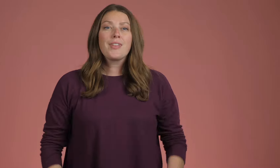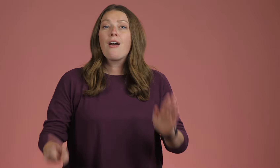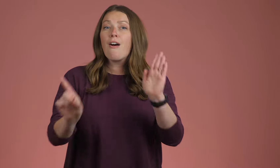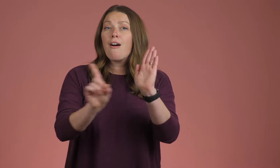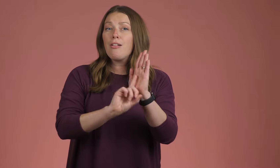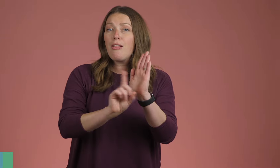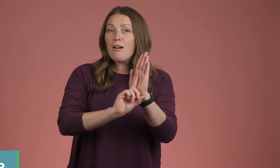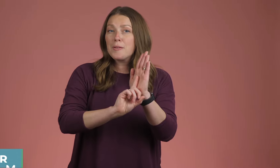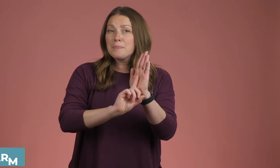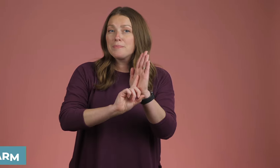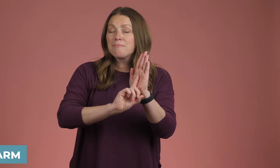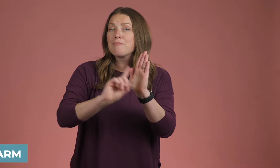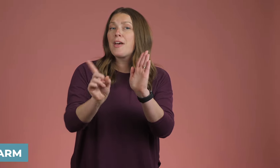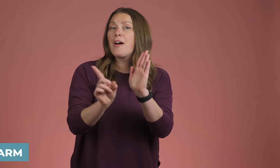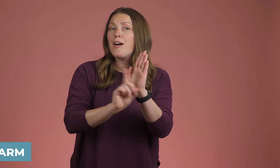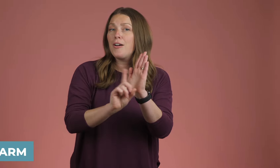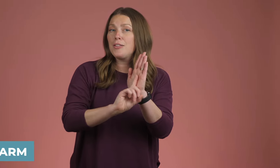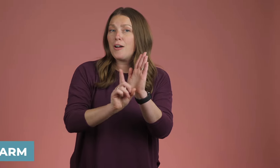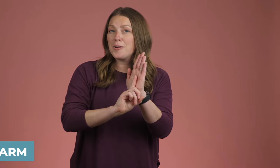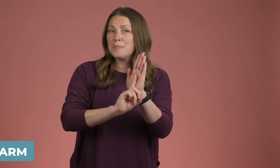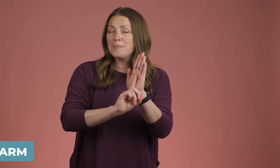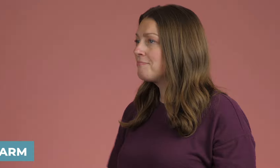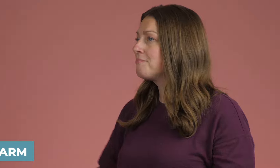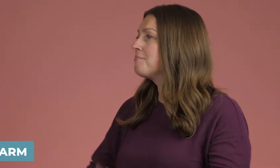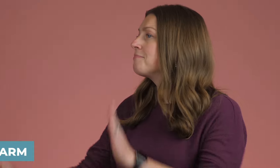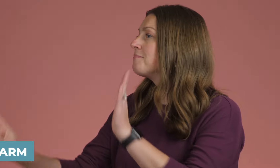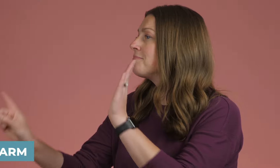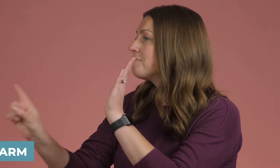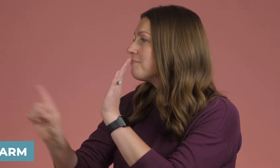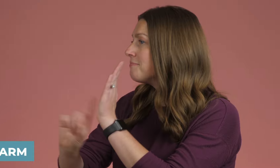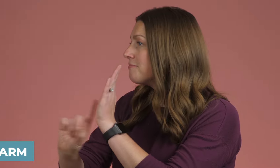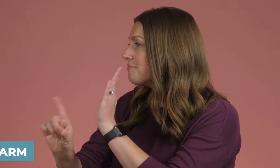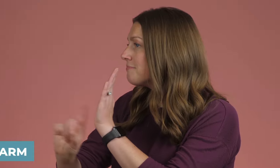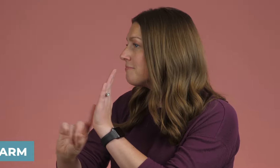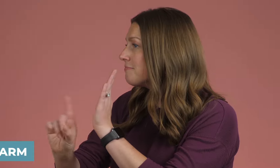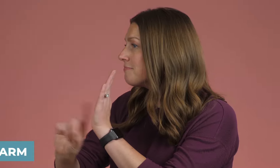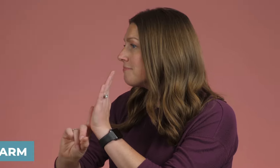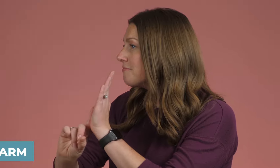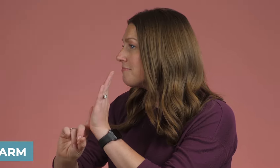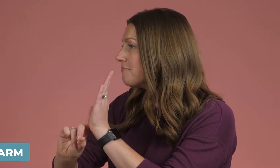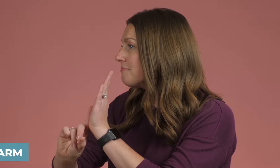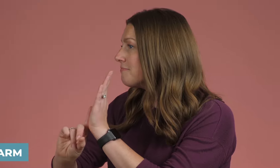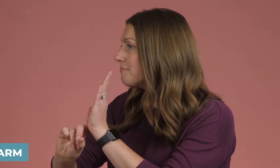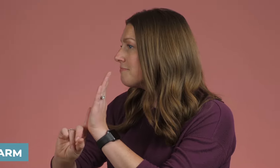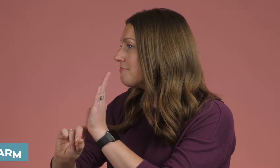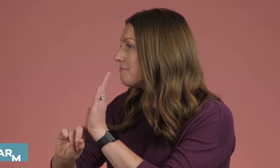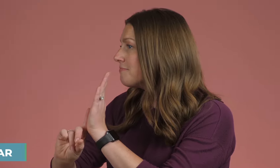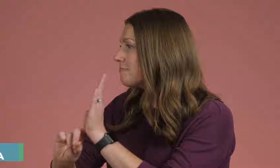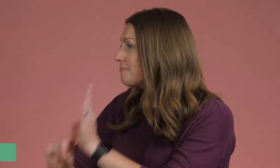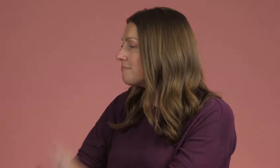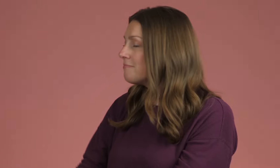Alarm alarm. Your non-dominant hand is flat with your dominant dining